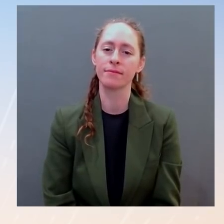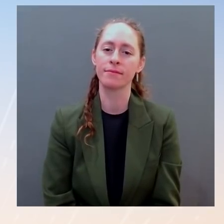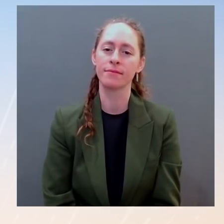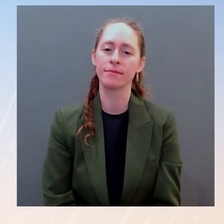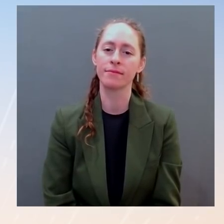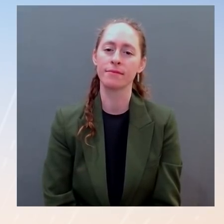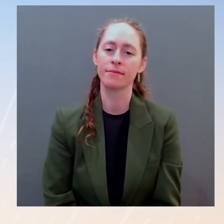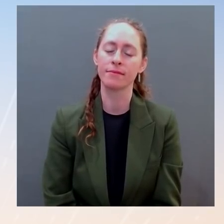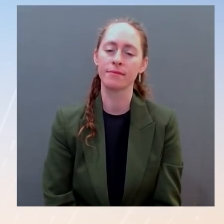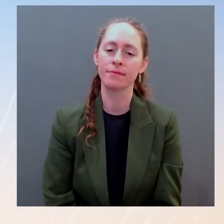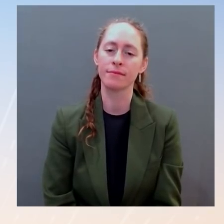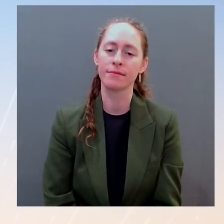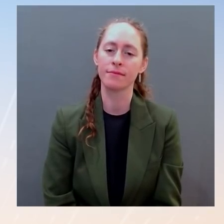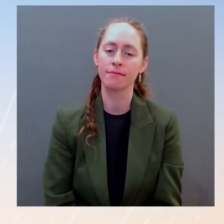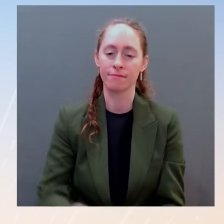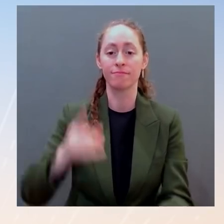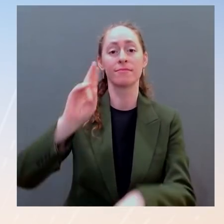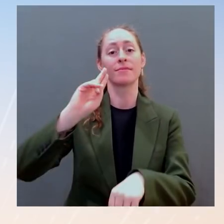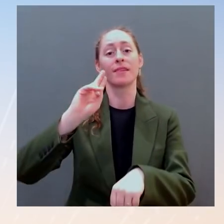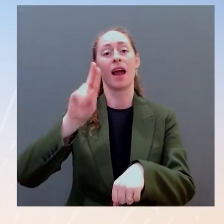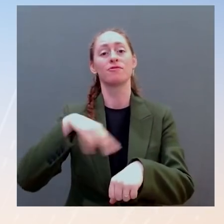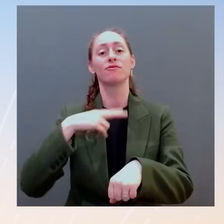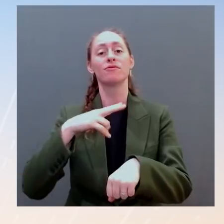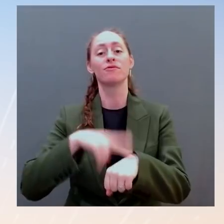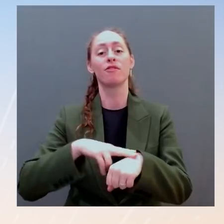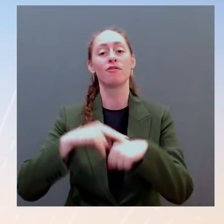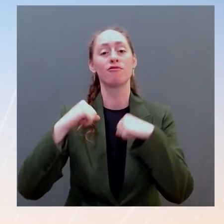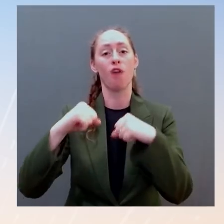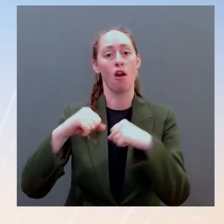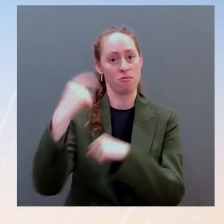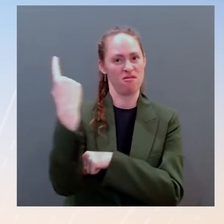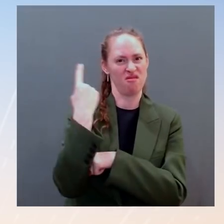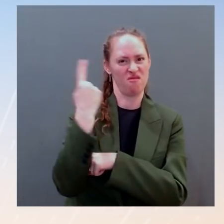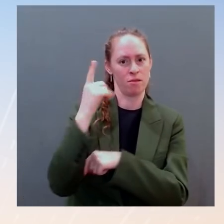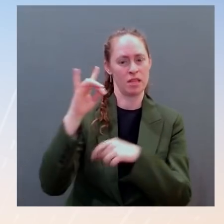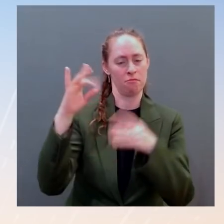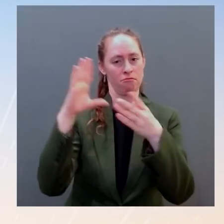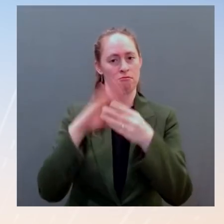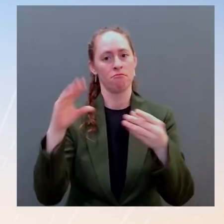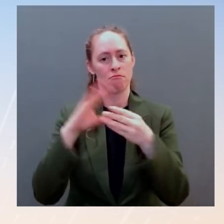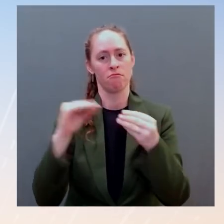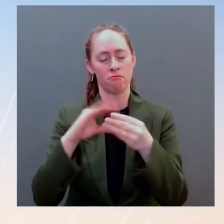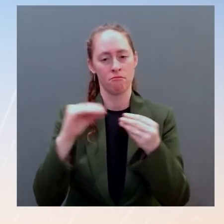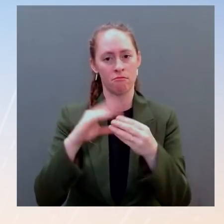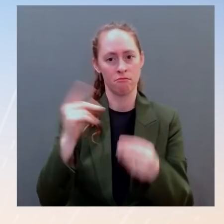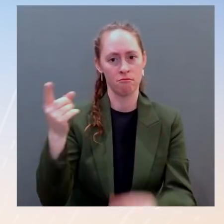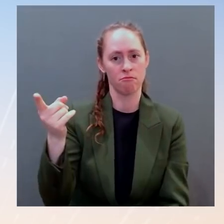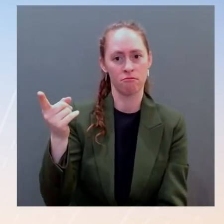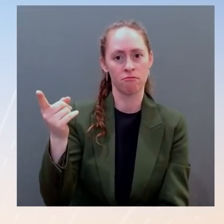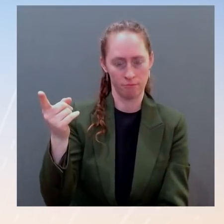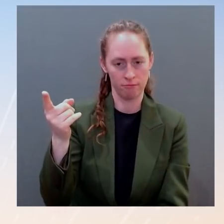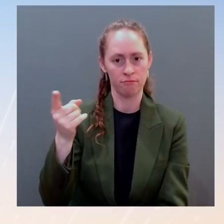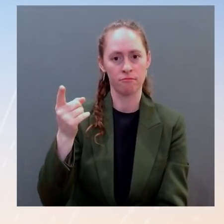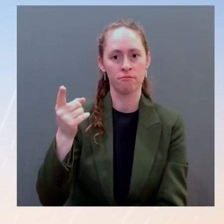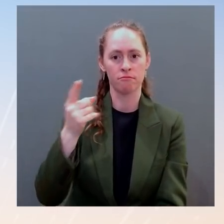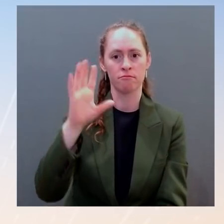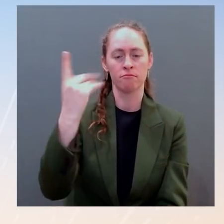I wanted to give you the opportunity to say some words on that. Ms. Psaki: Yes. Thank you for that, Jacqui. And the news of the confirmation that his body had been found